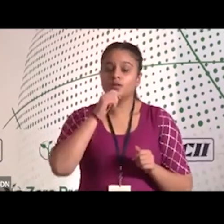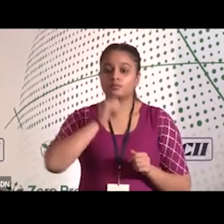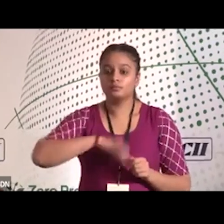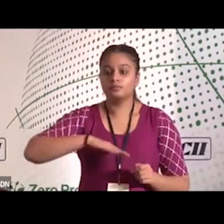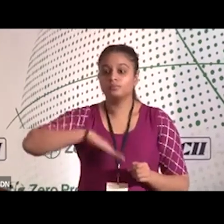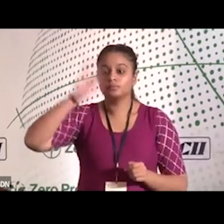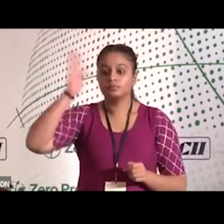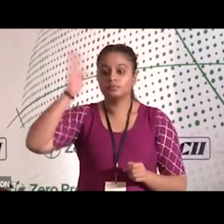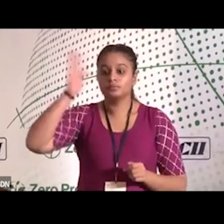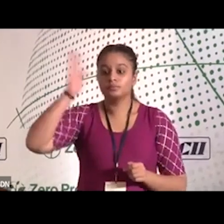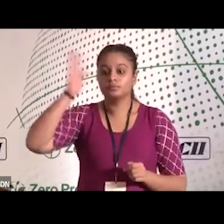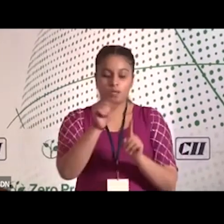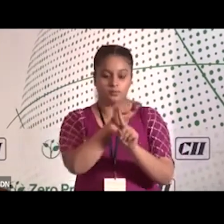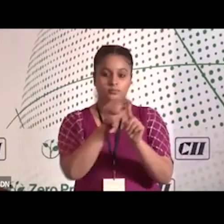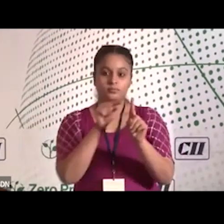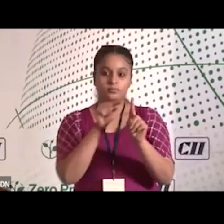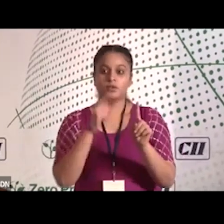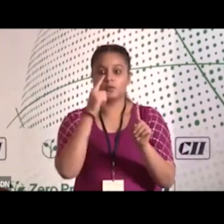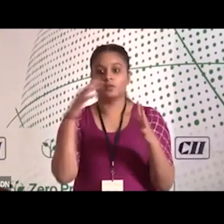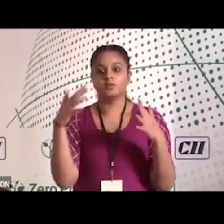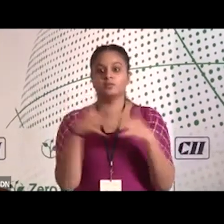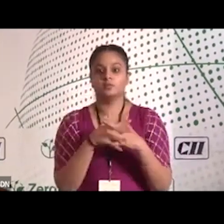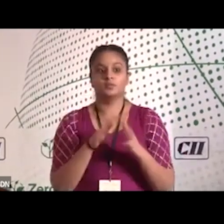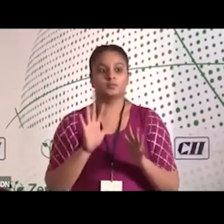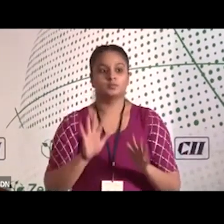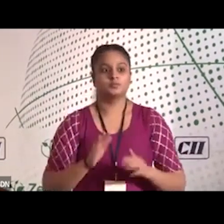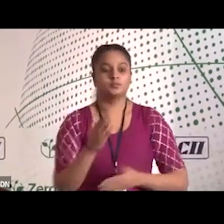1%, all women but disabilities.